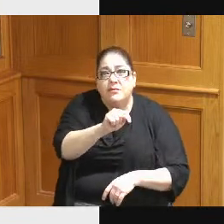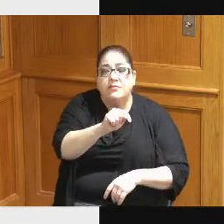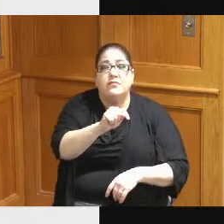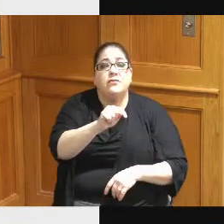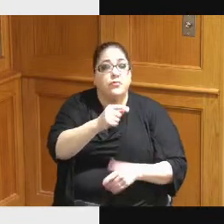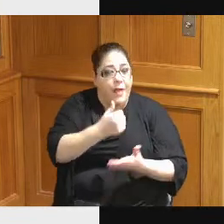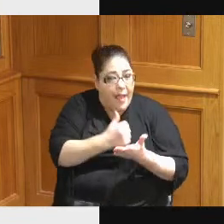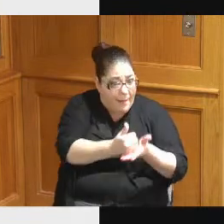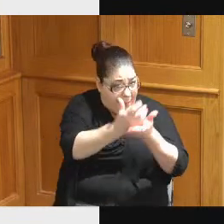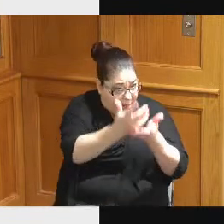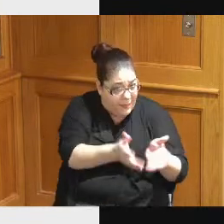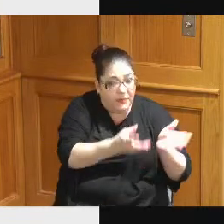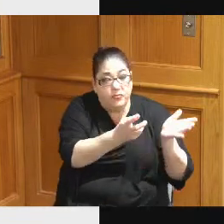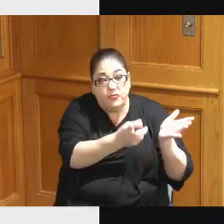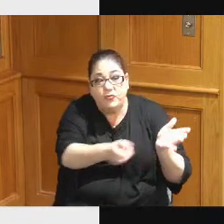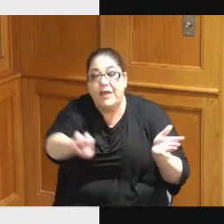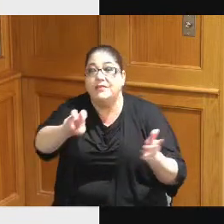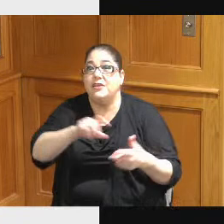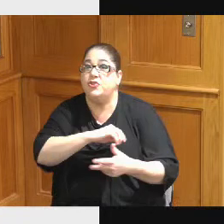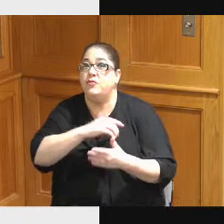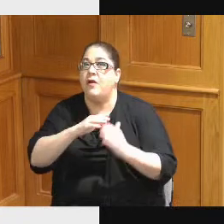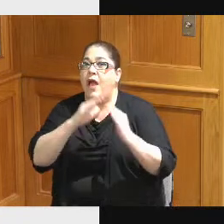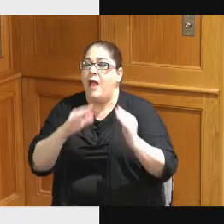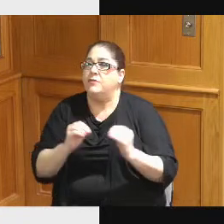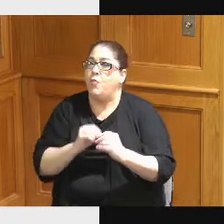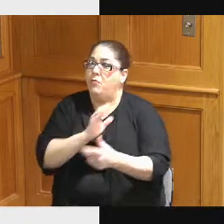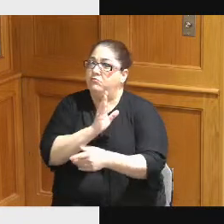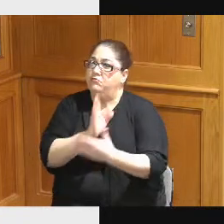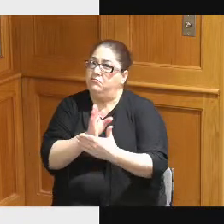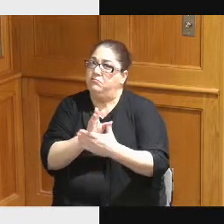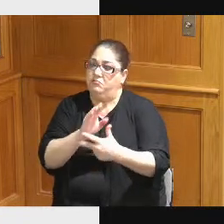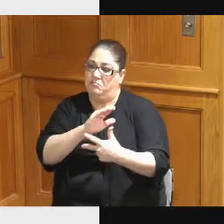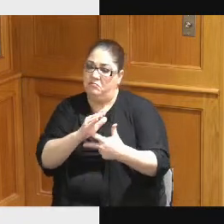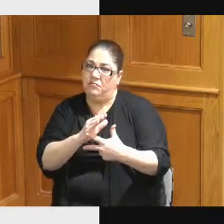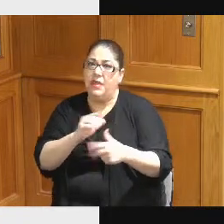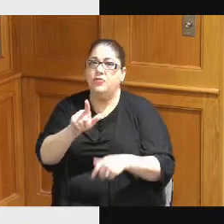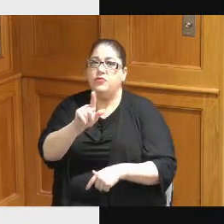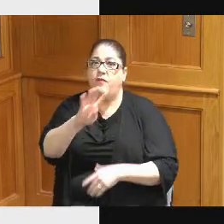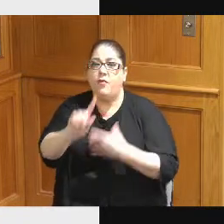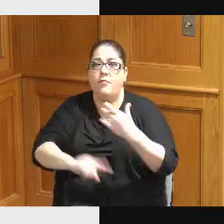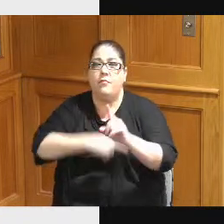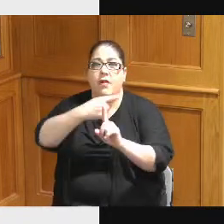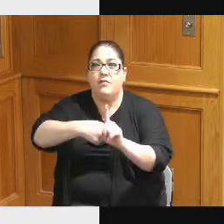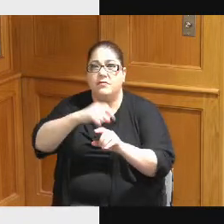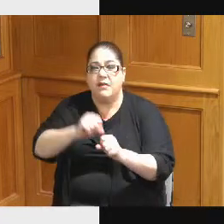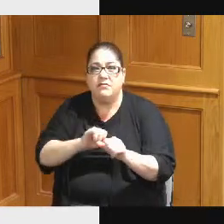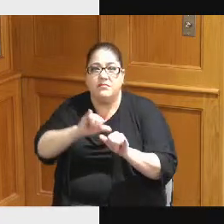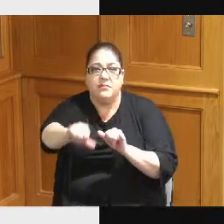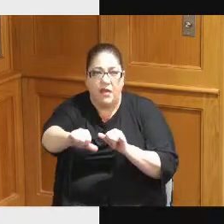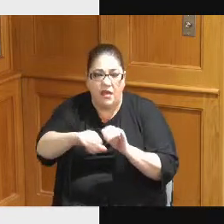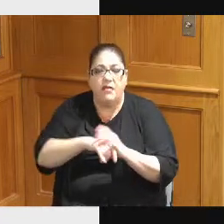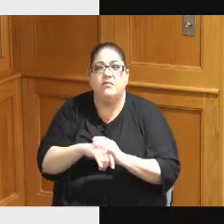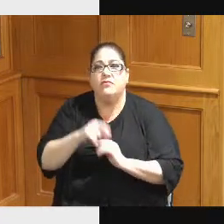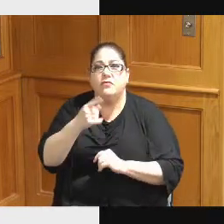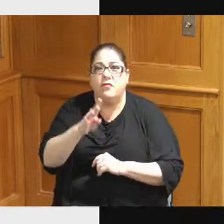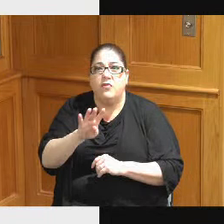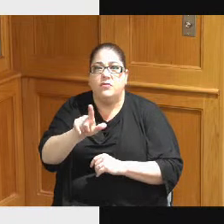transitional housing is a little more long-term up to 24 months Works particularly well for